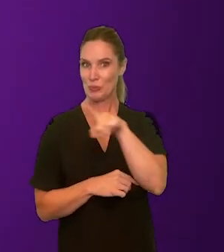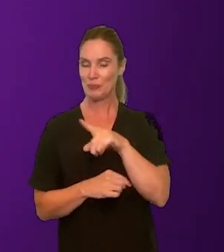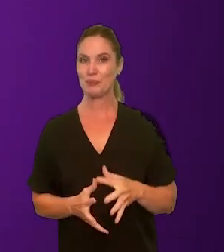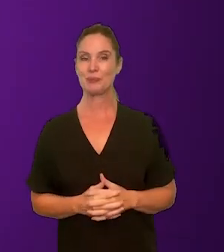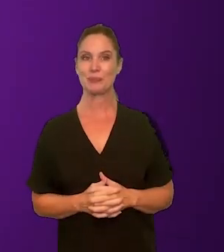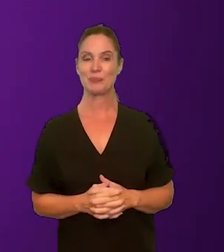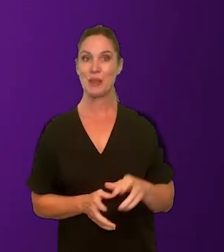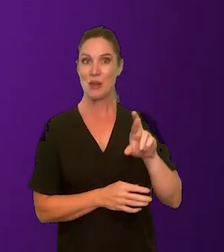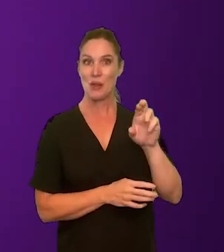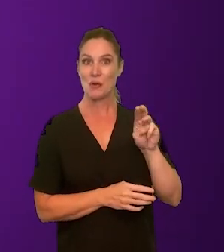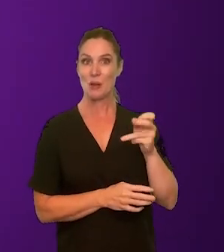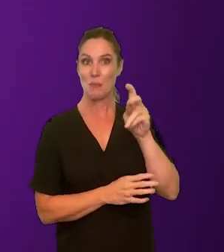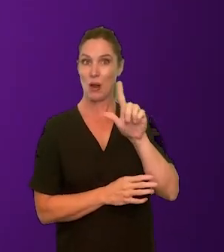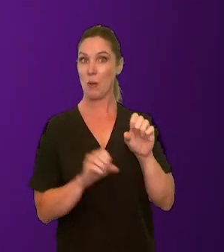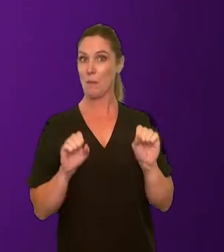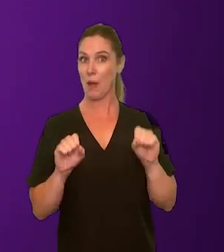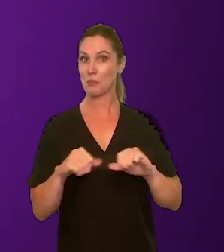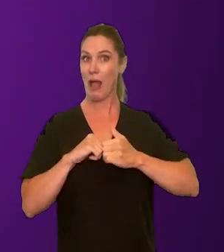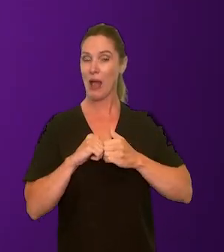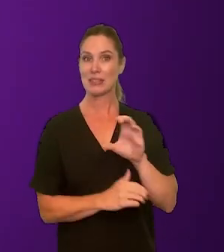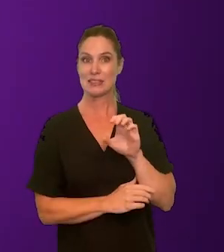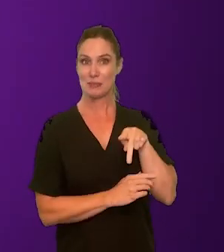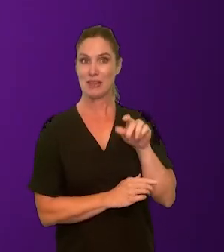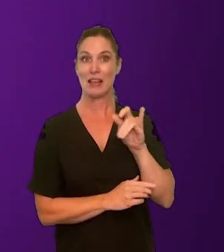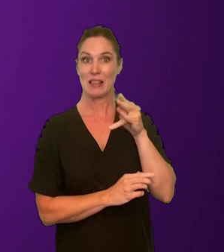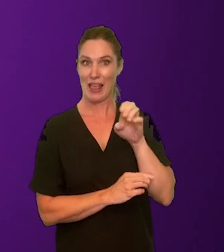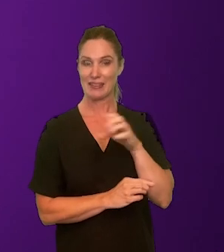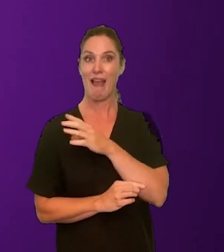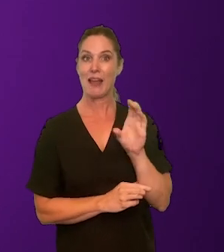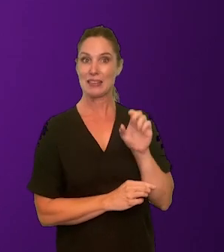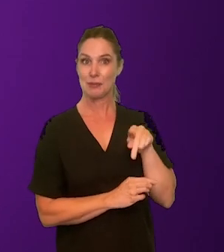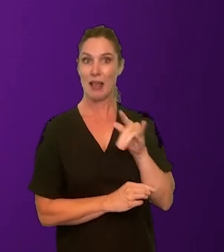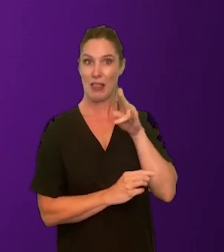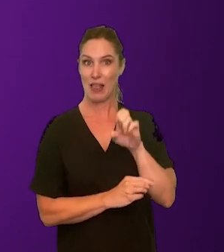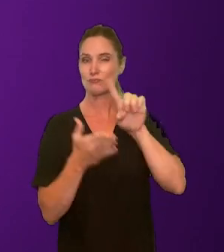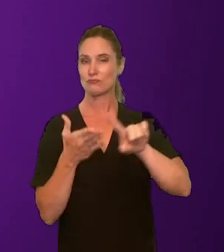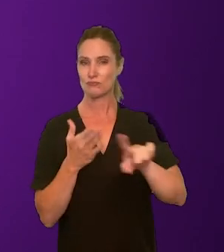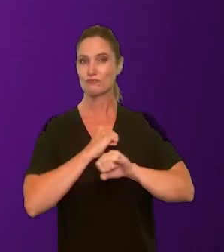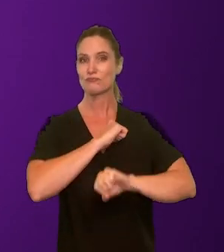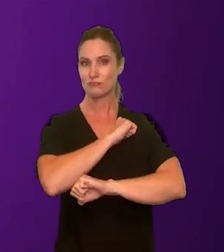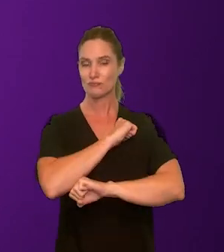Remarkable is made possible by Cerebral Palsy Alliance and Cerebral Palsy Alliance Research Foundation.